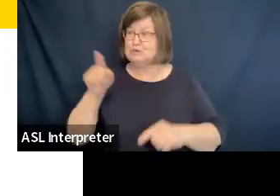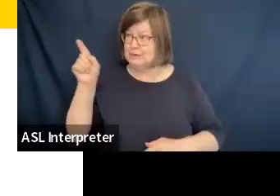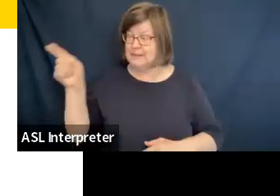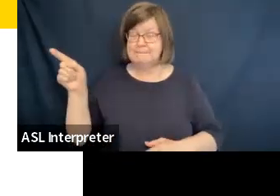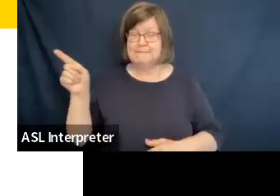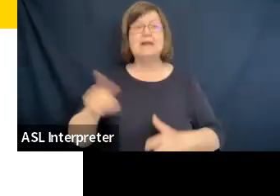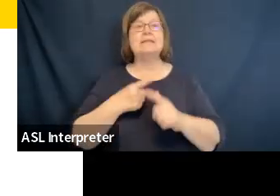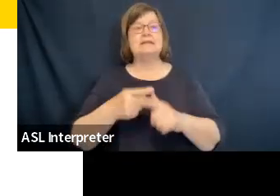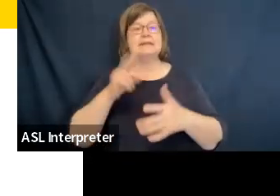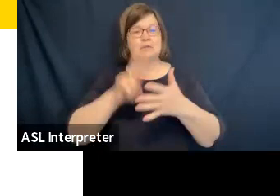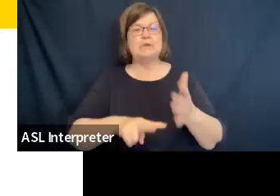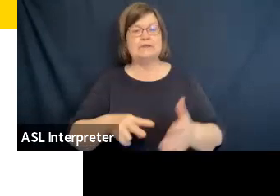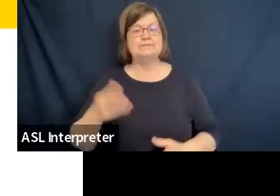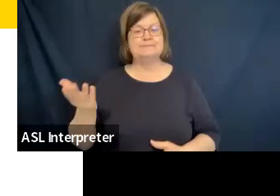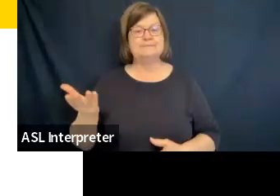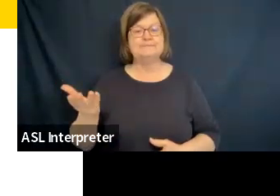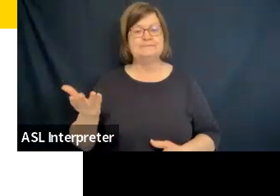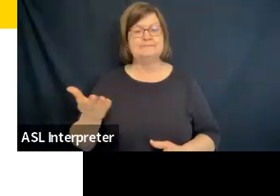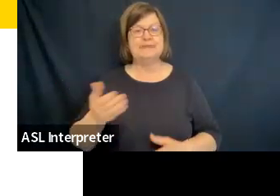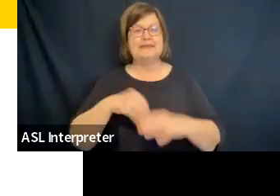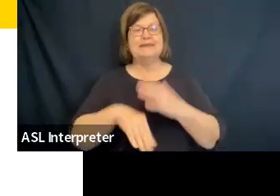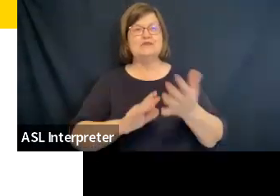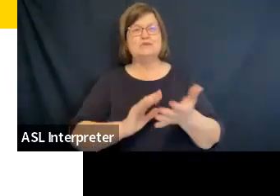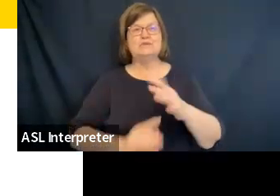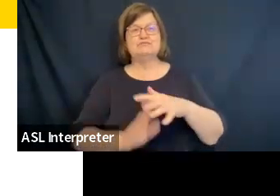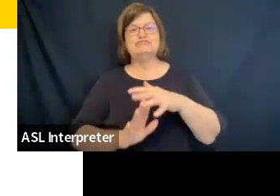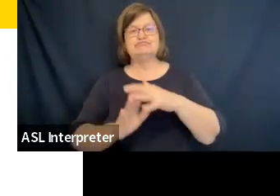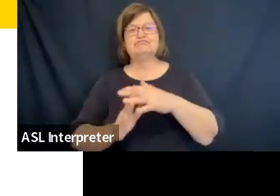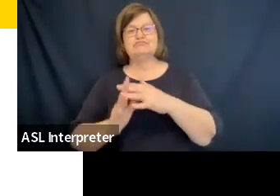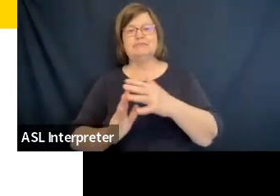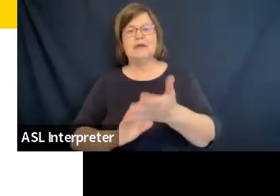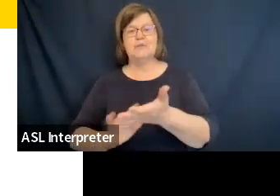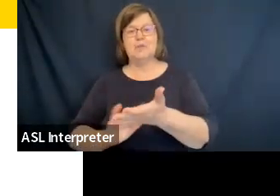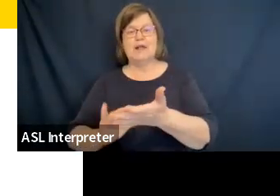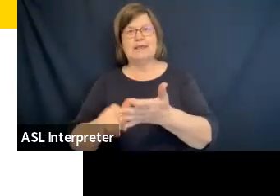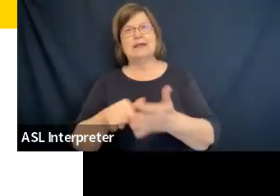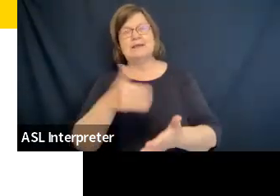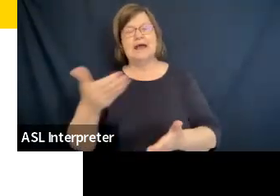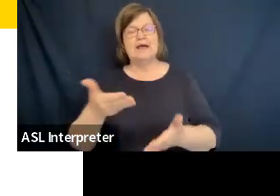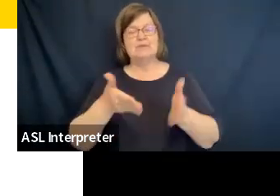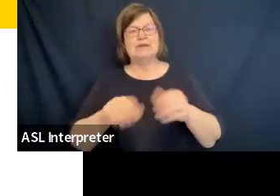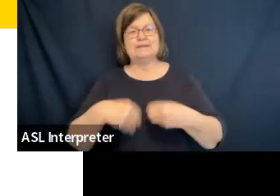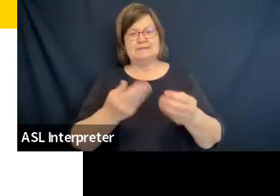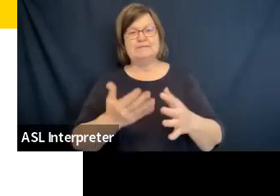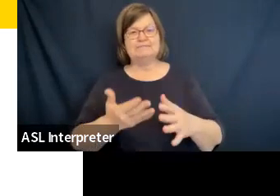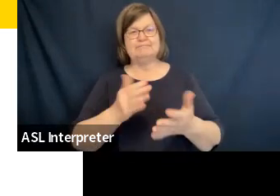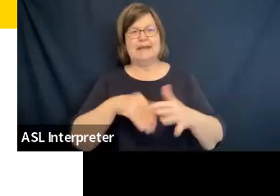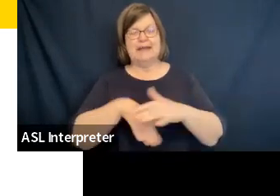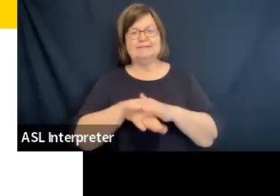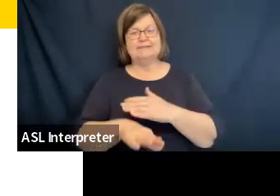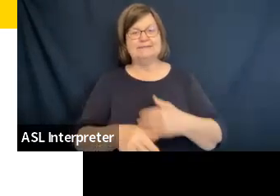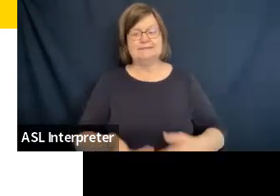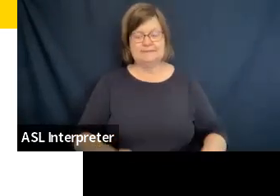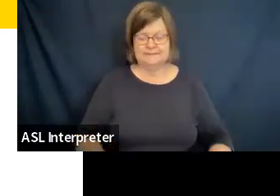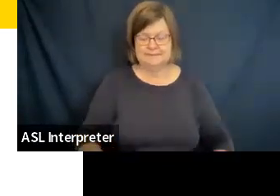they can read it in refreshable Braille. So that might be another way of giving them access.